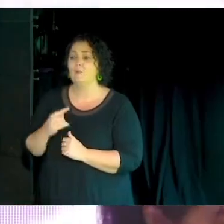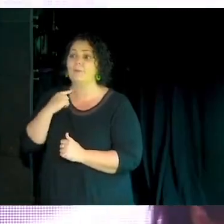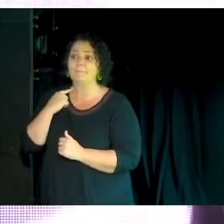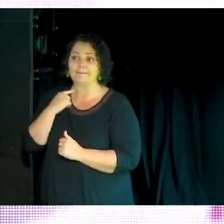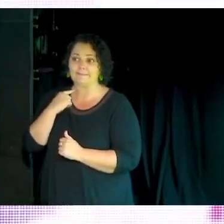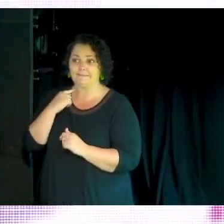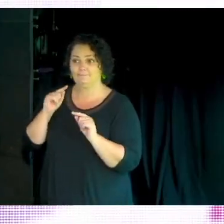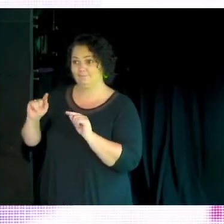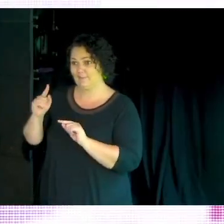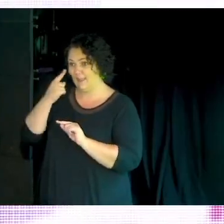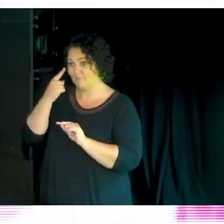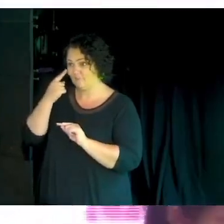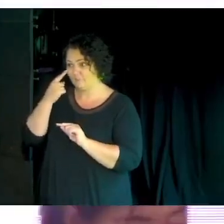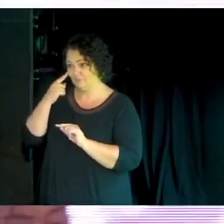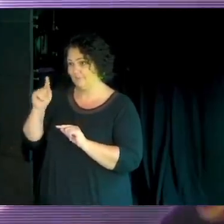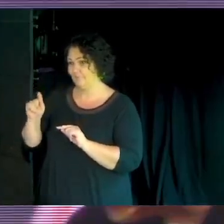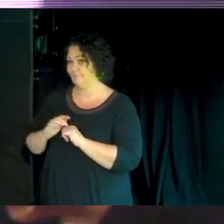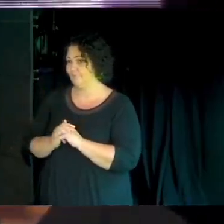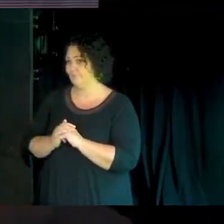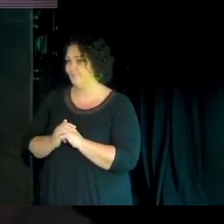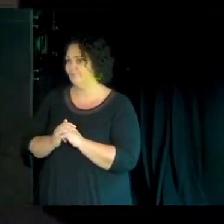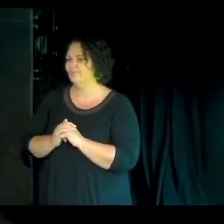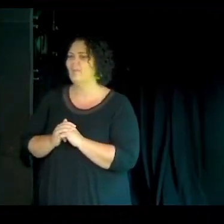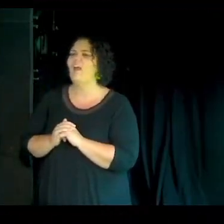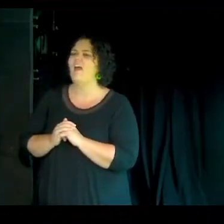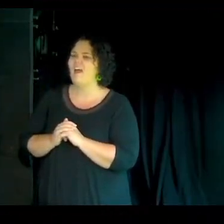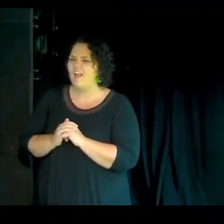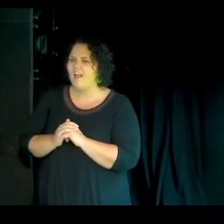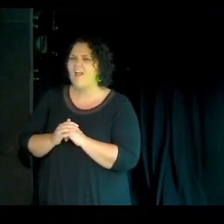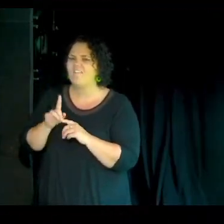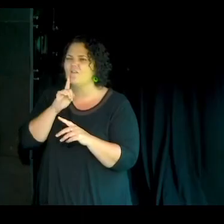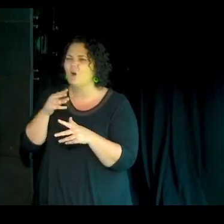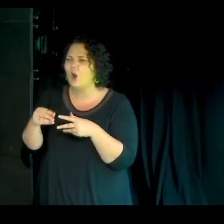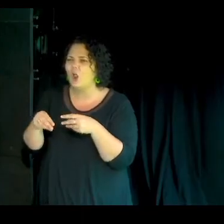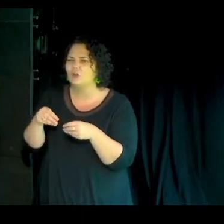this meat over here yes oh it's kind of like loose if you if you come out if you don't fried it and